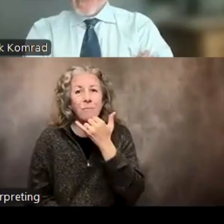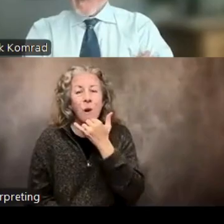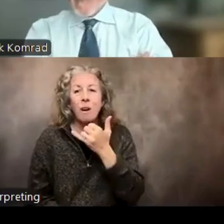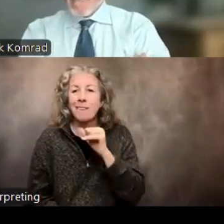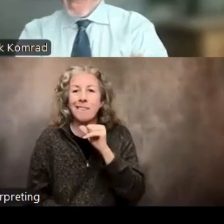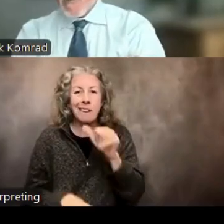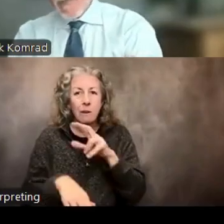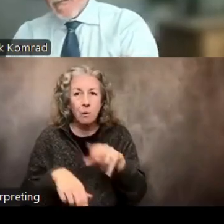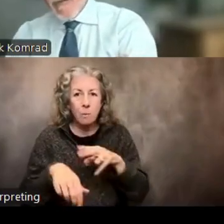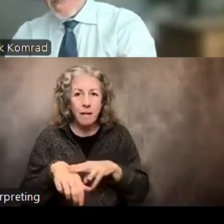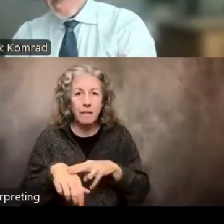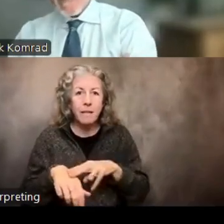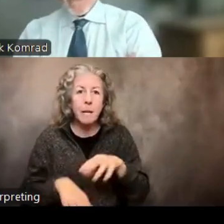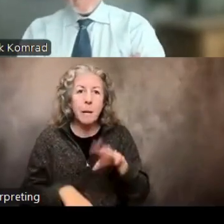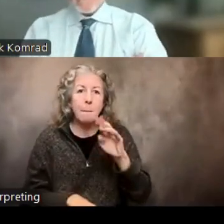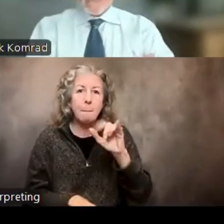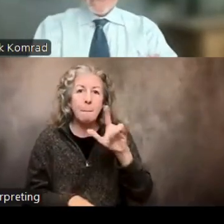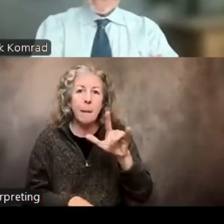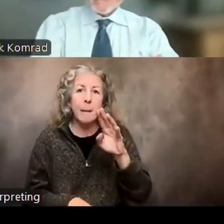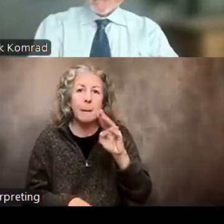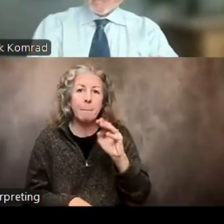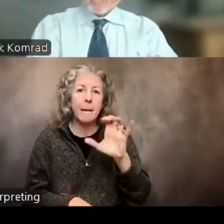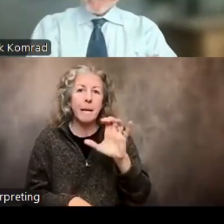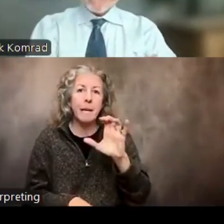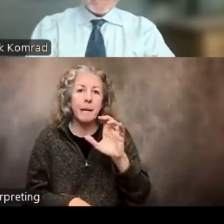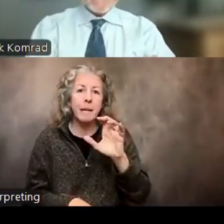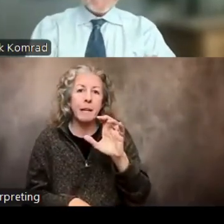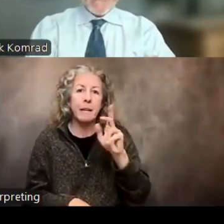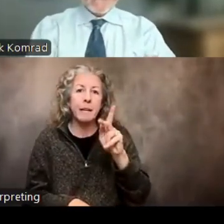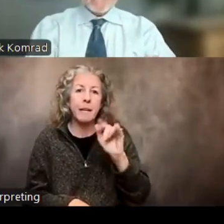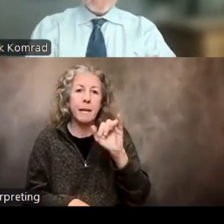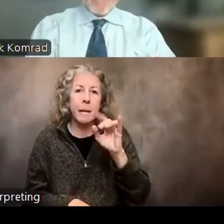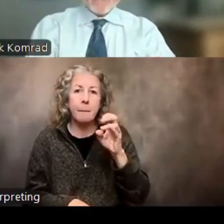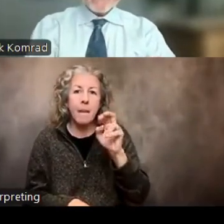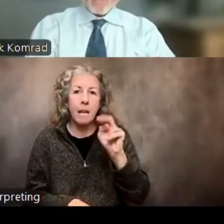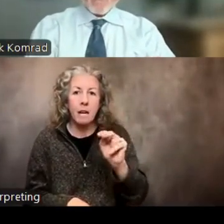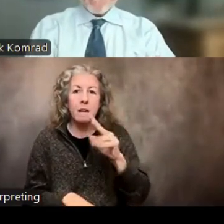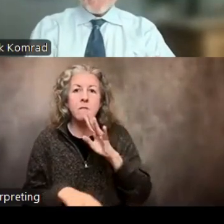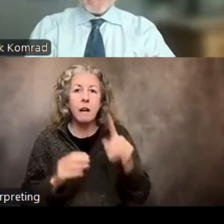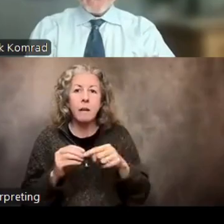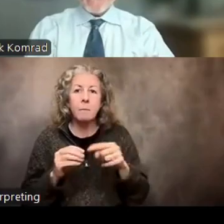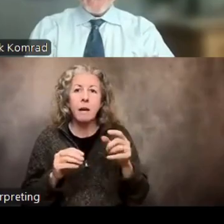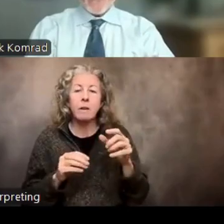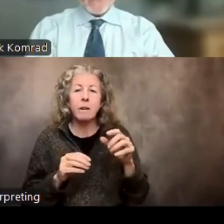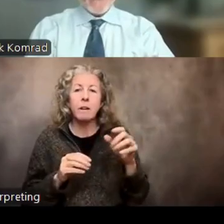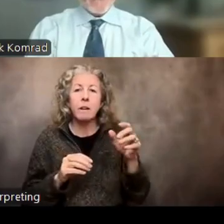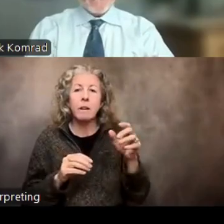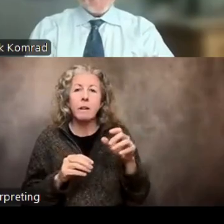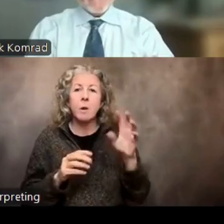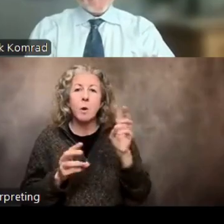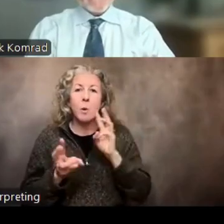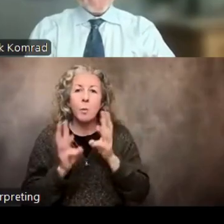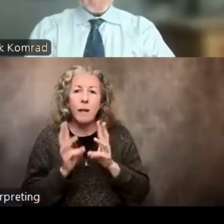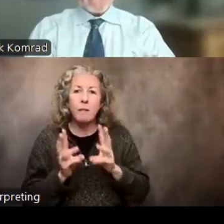McKibben referenced the climate change poignantly said, "The most important thing an individual can do is be a little